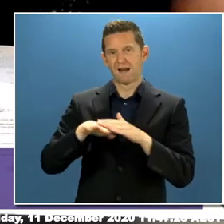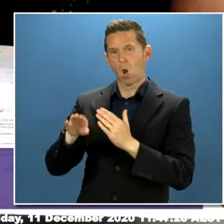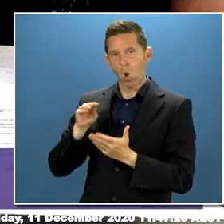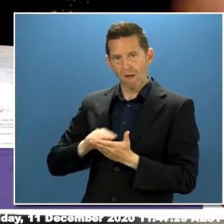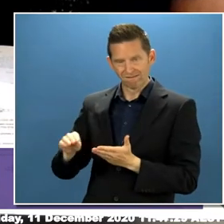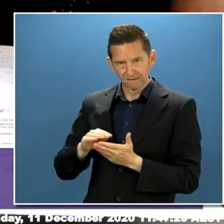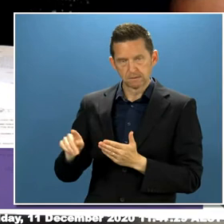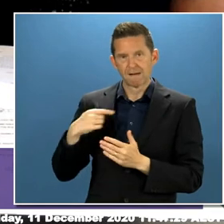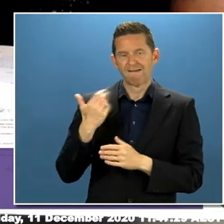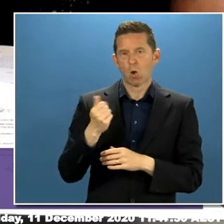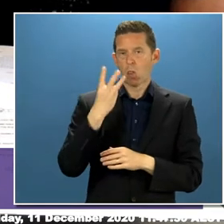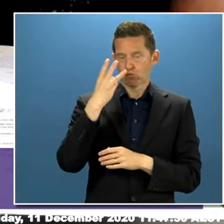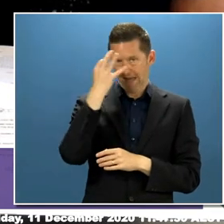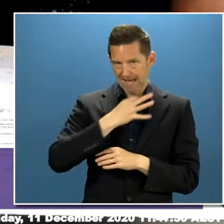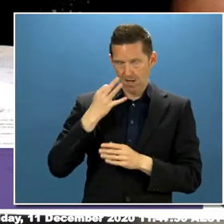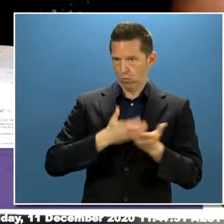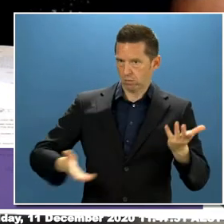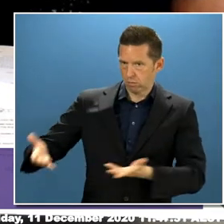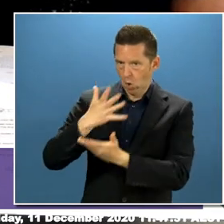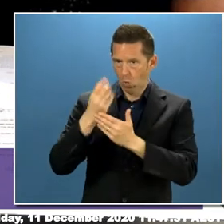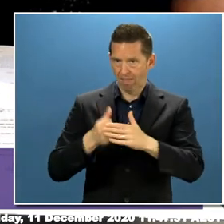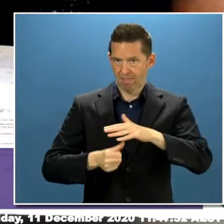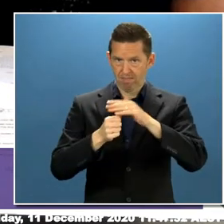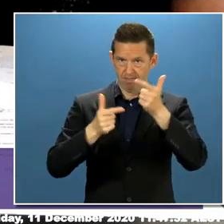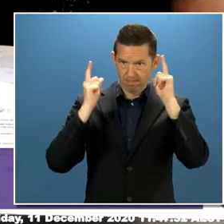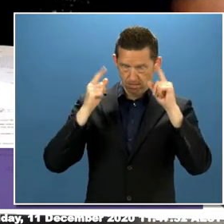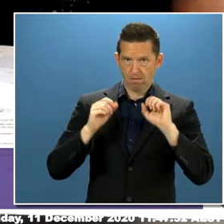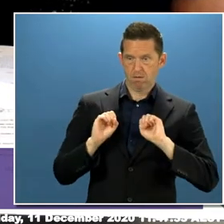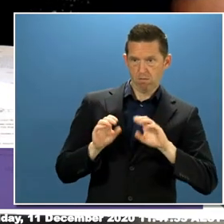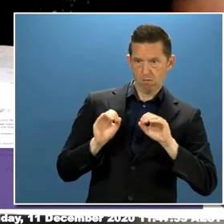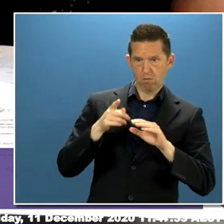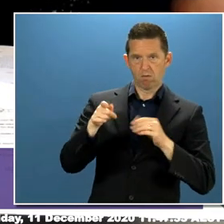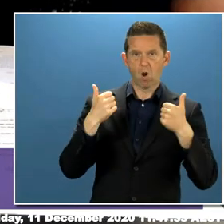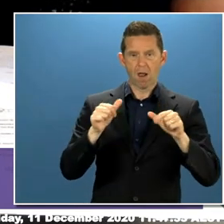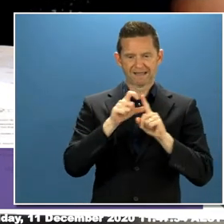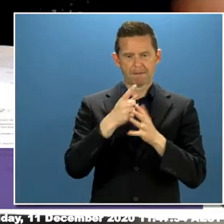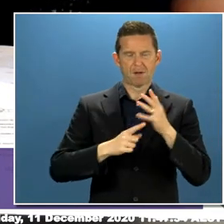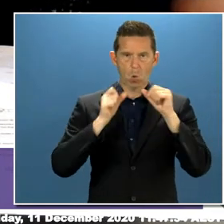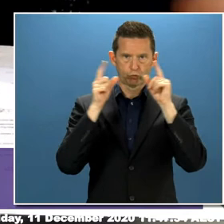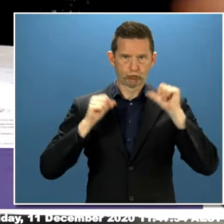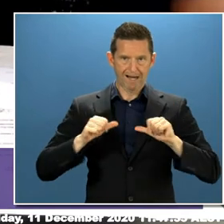three-hour sessions with the senior leadership team and they experience what it's like to have a disability within their workplace.